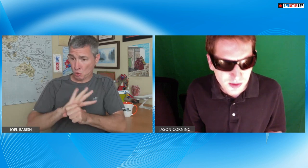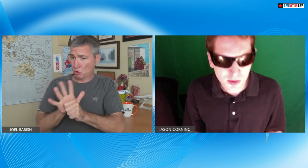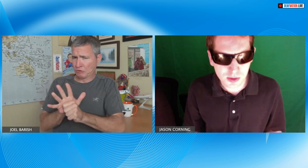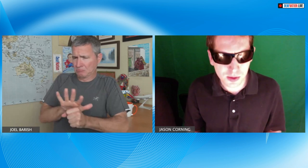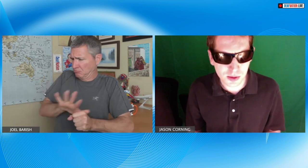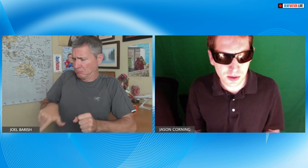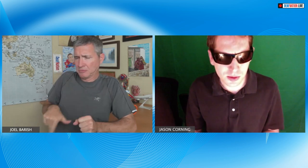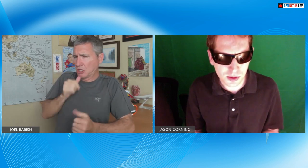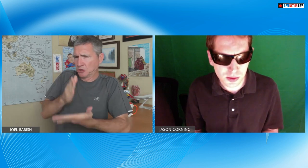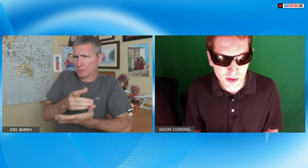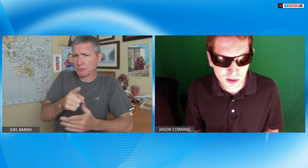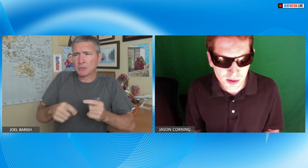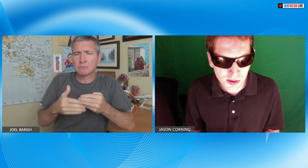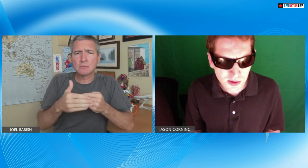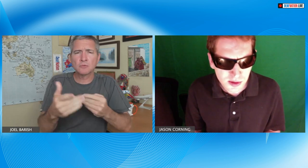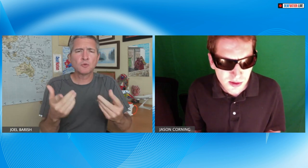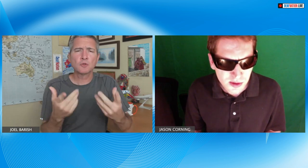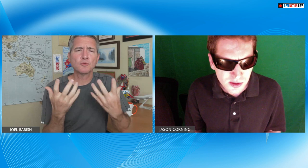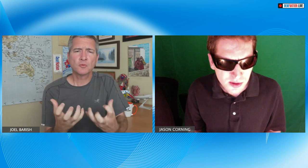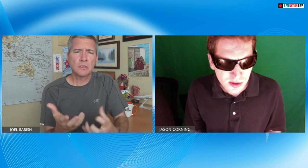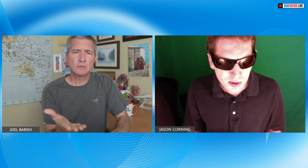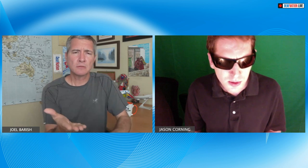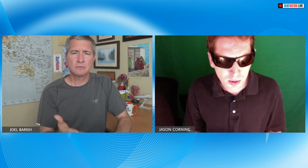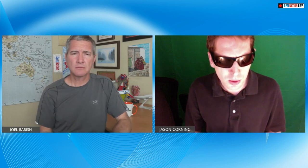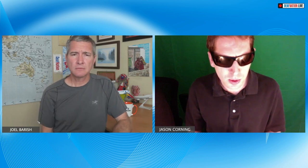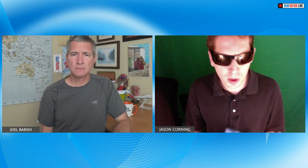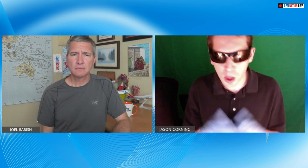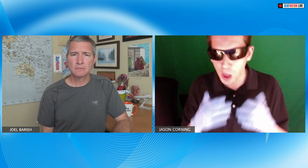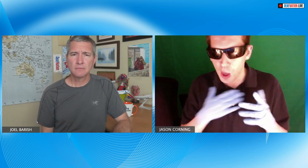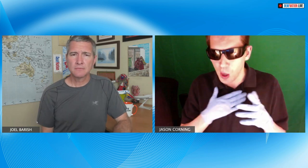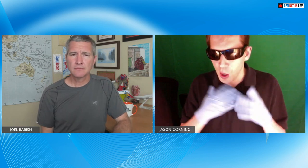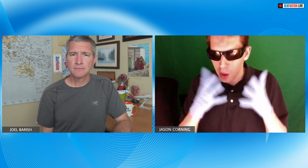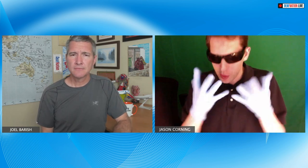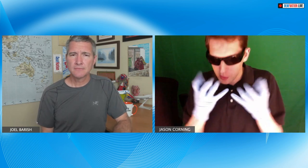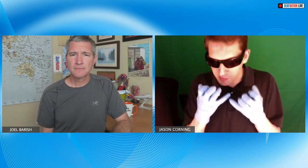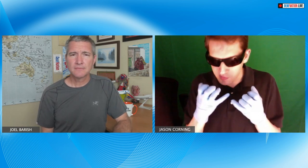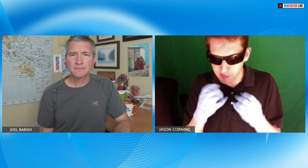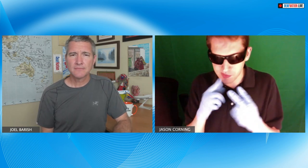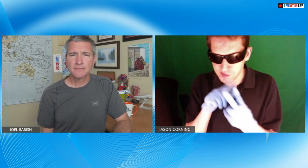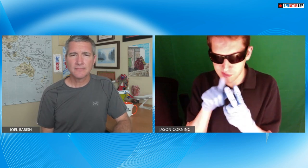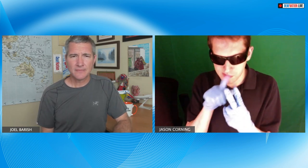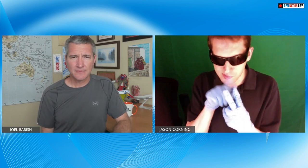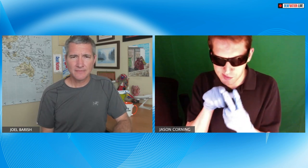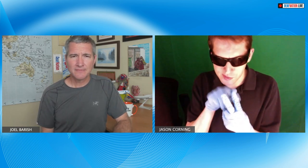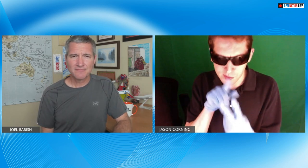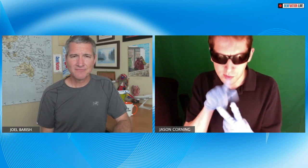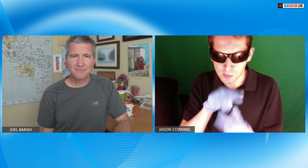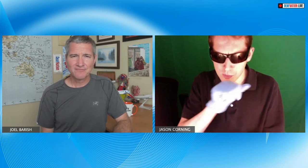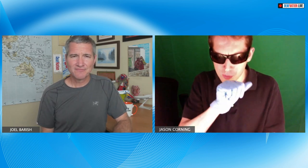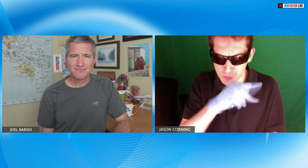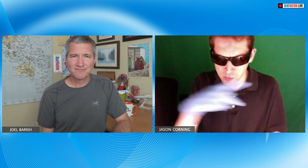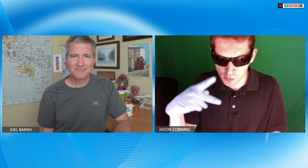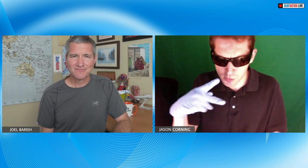Don't let COVID-19 stop you, what is your wants? there are two things, the first one is the app